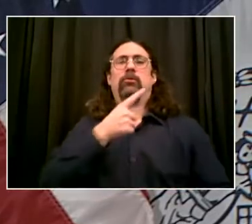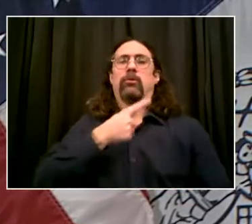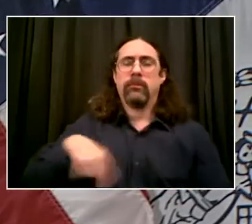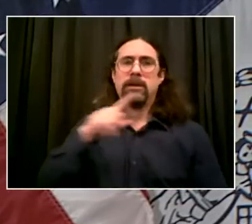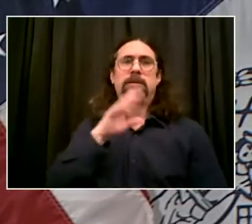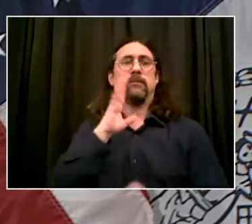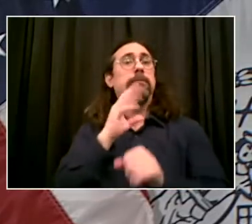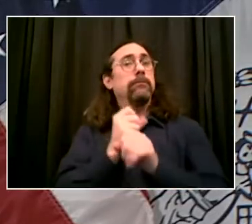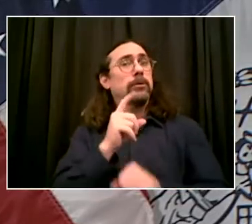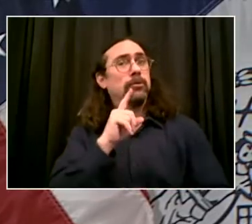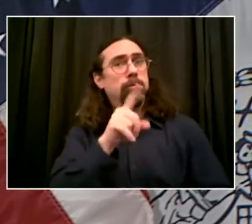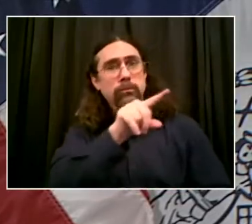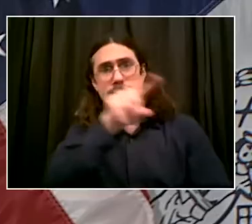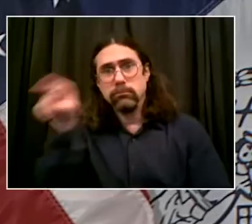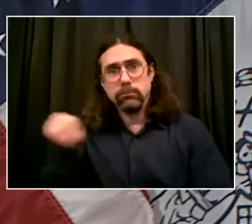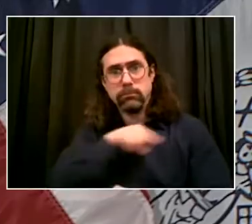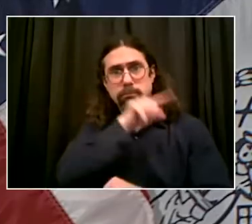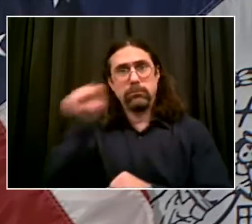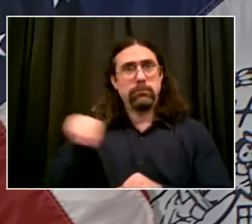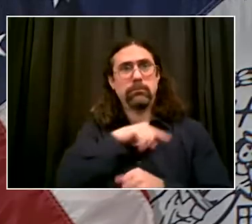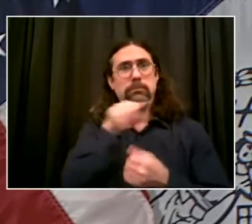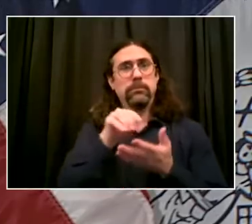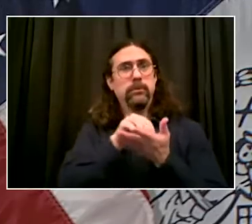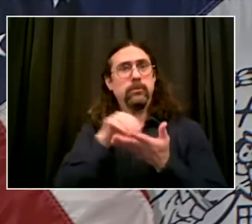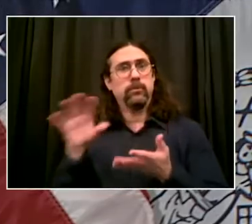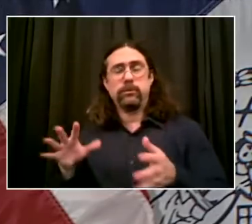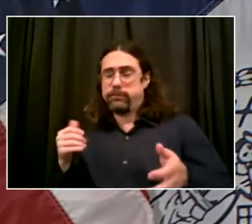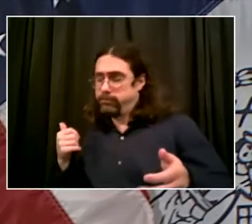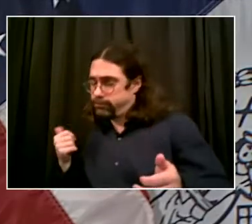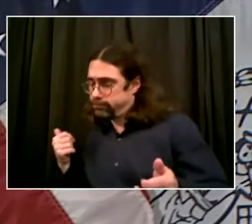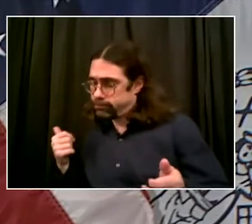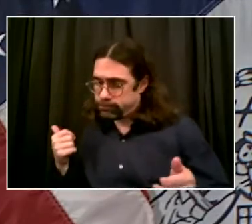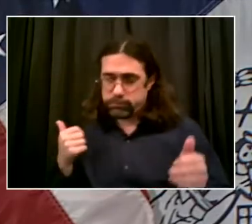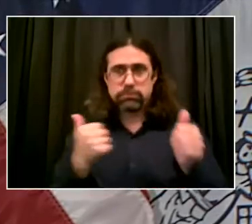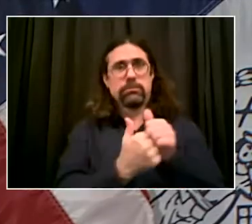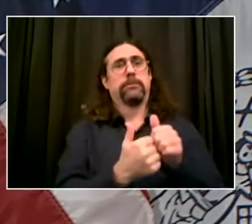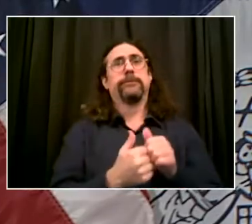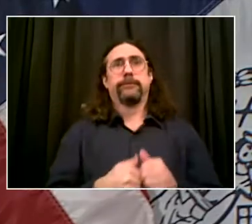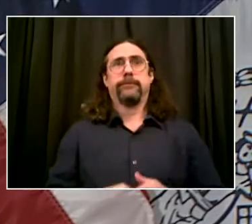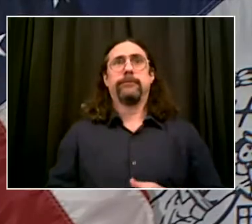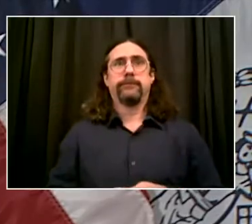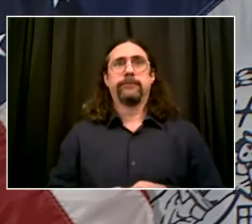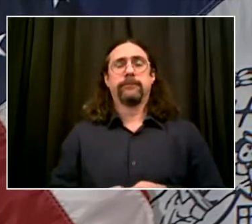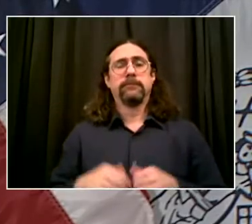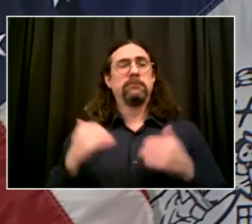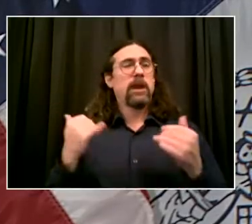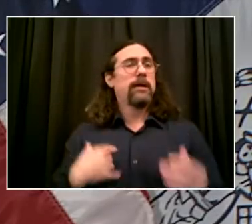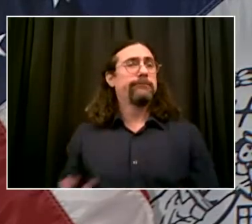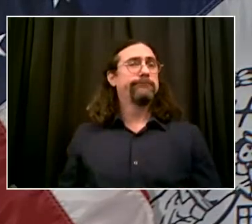YORK CITY AND CLOSING THE GAP. AS WE CONCLUDE TODAY, AGAA,IN